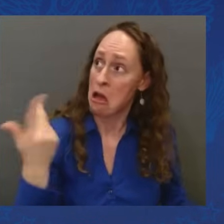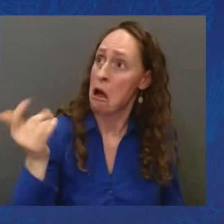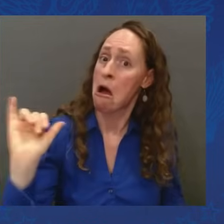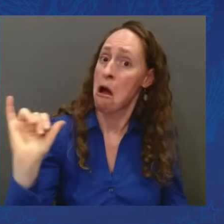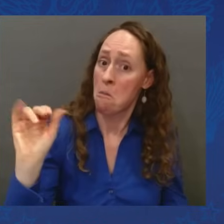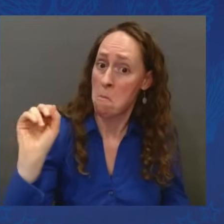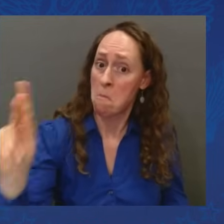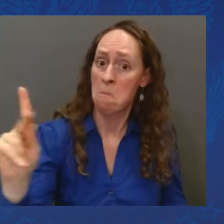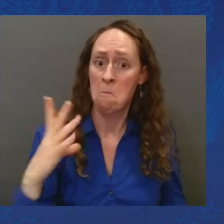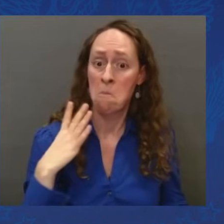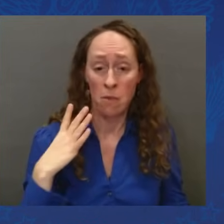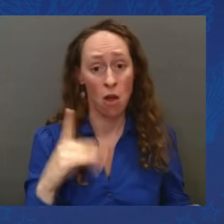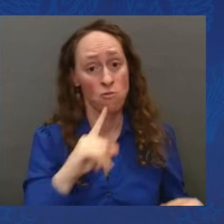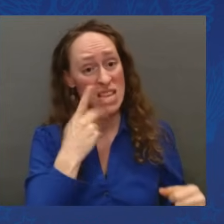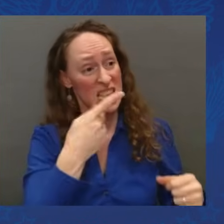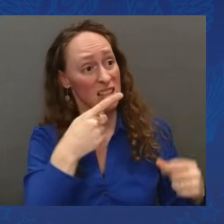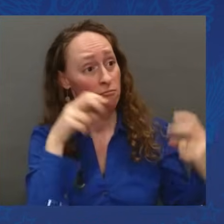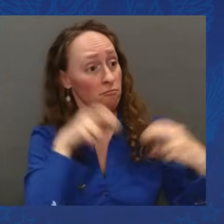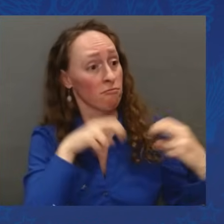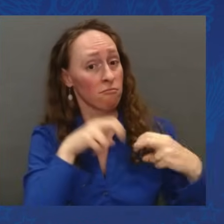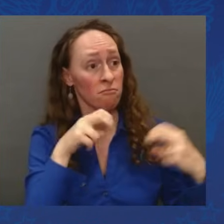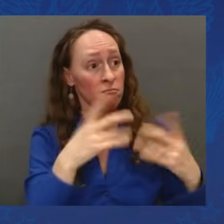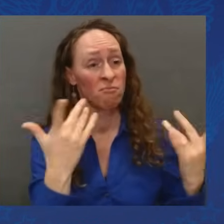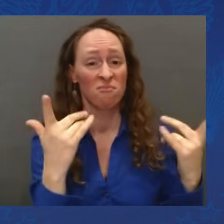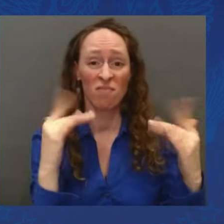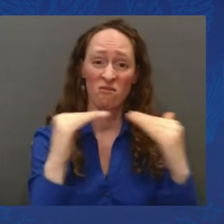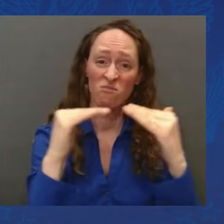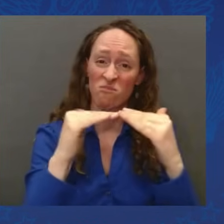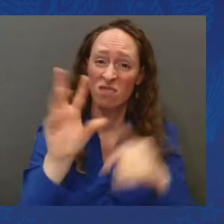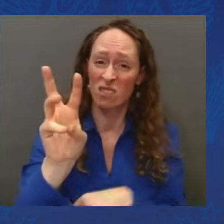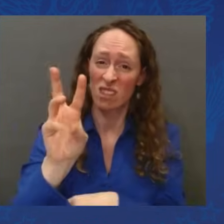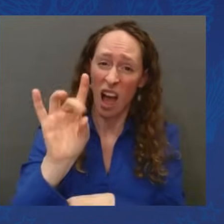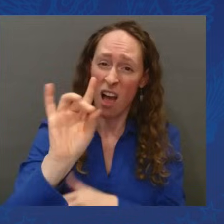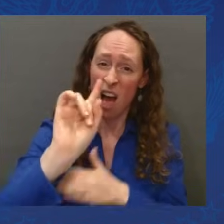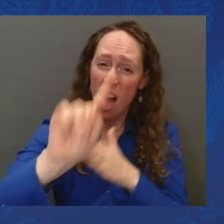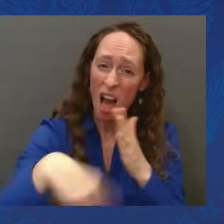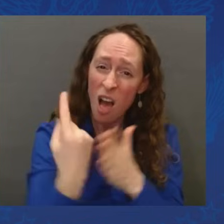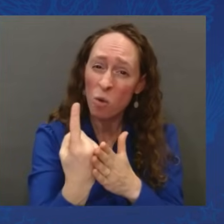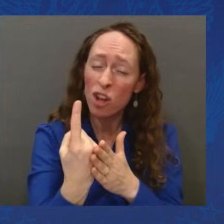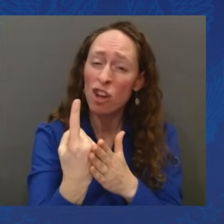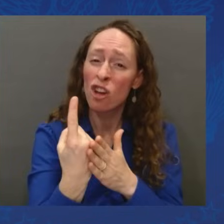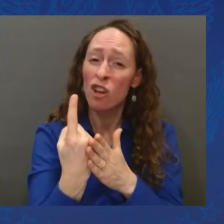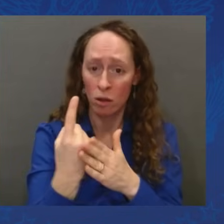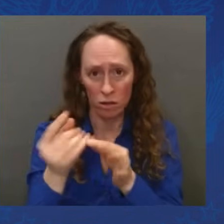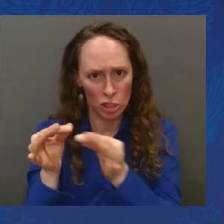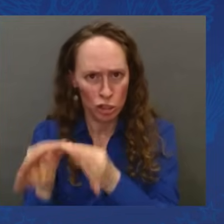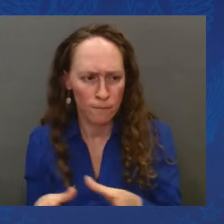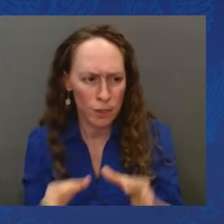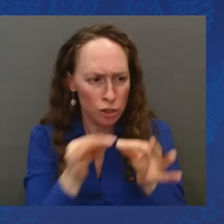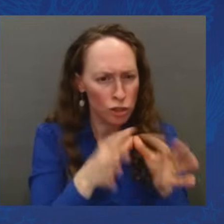just us and a simultaneous interpreter. So, I -- I think I know the man. I know his modus operandi.